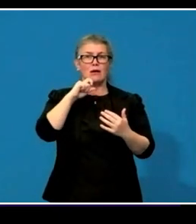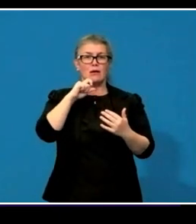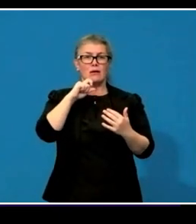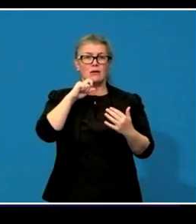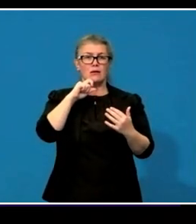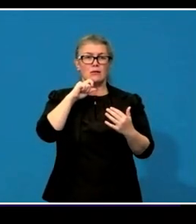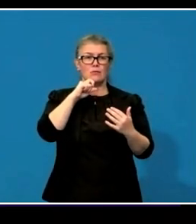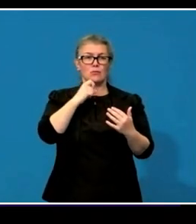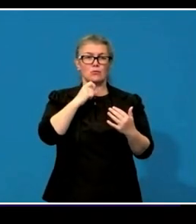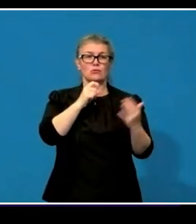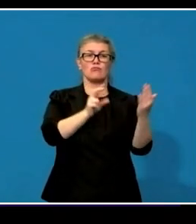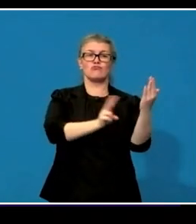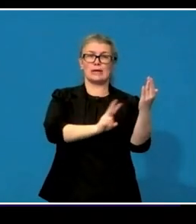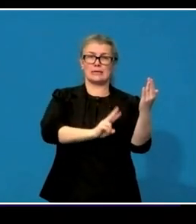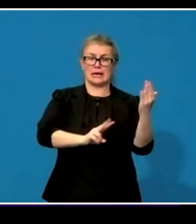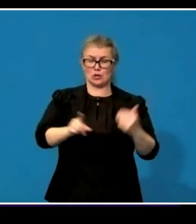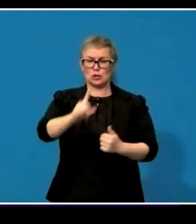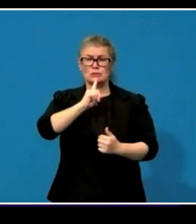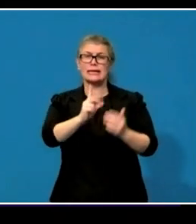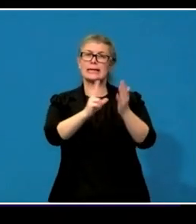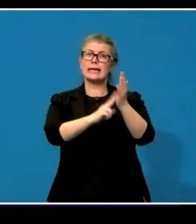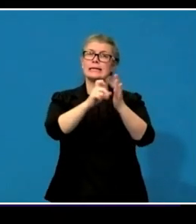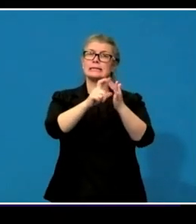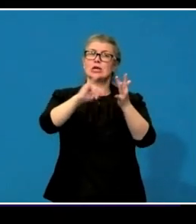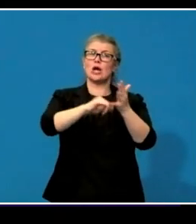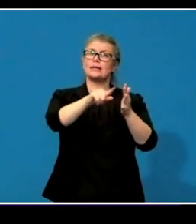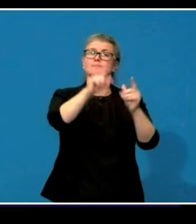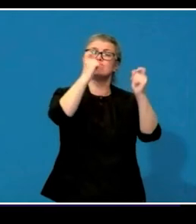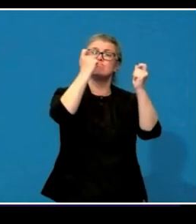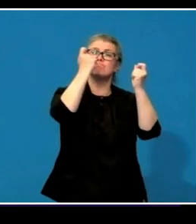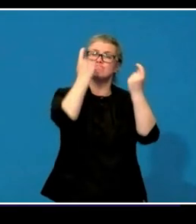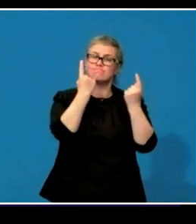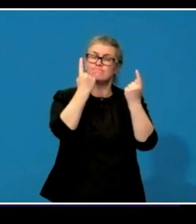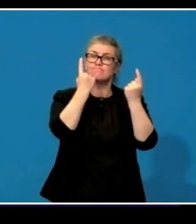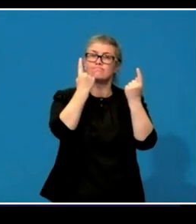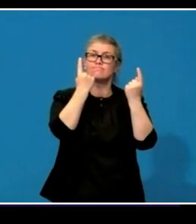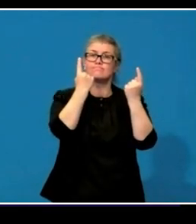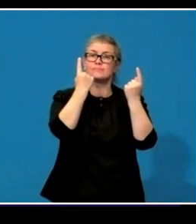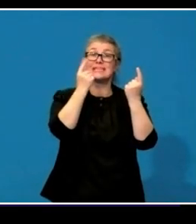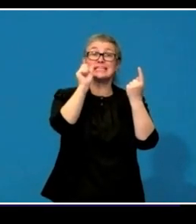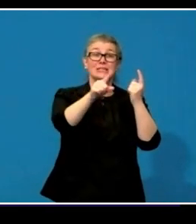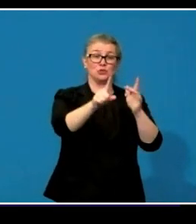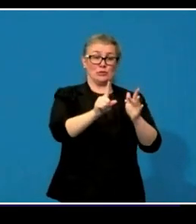You say: "What the NDIS doesn't seem to get, despite it being an insurance scheme, is that